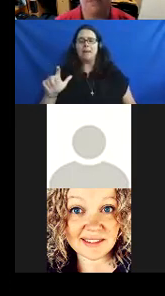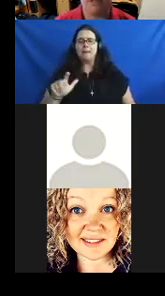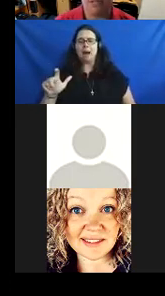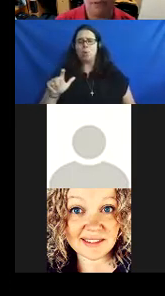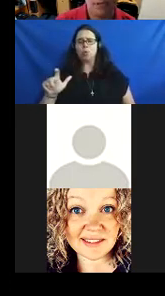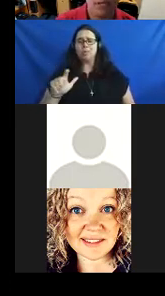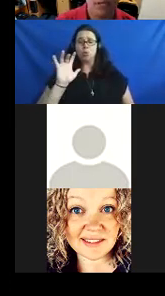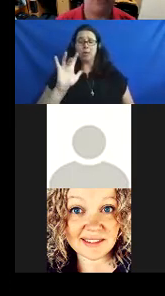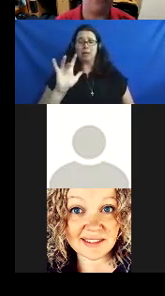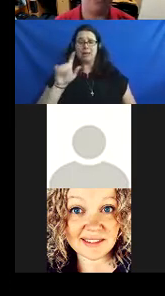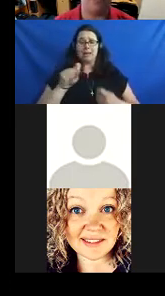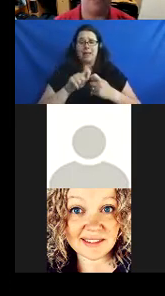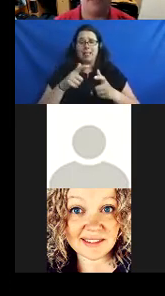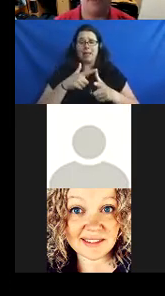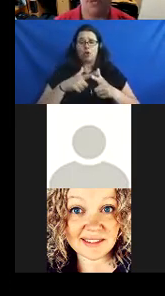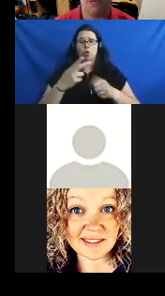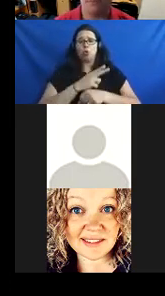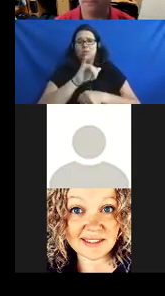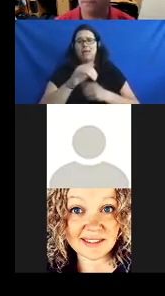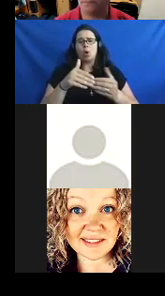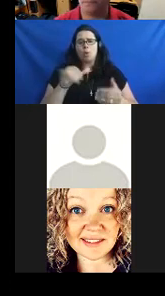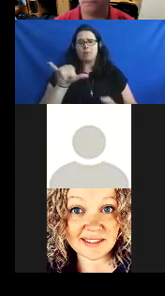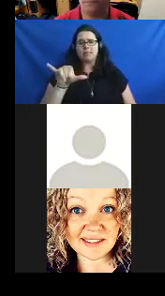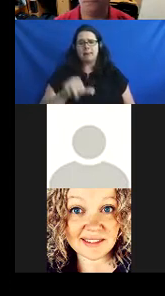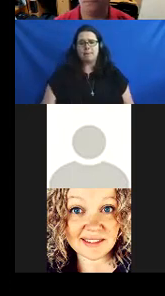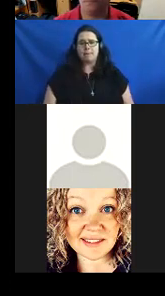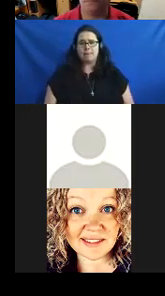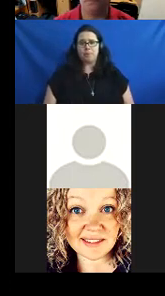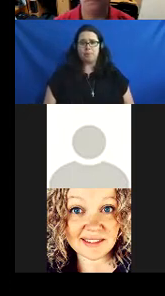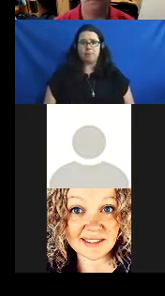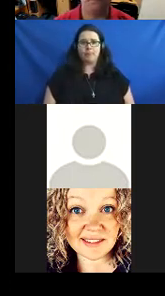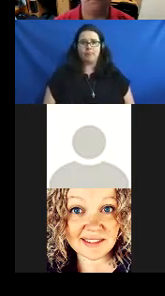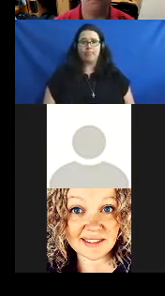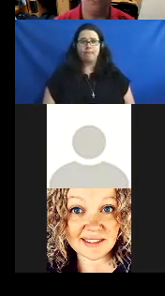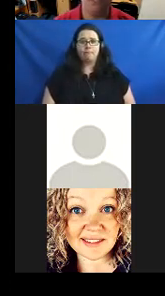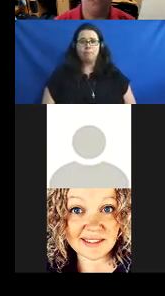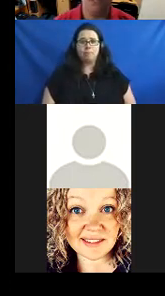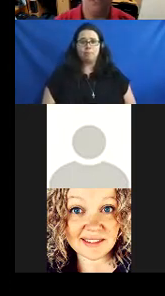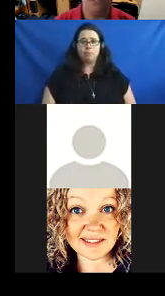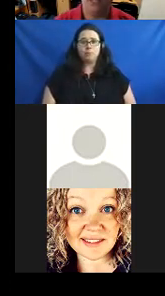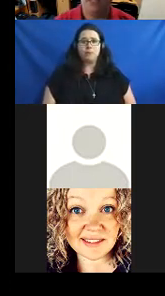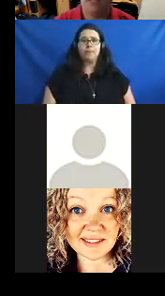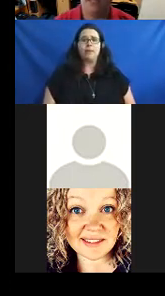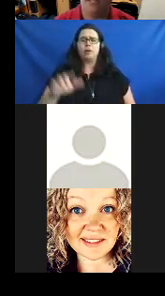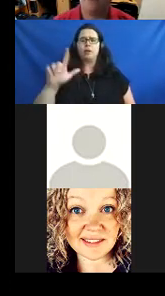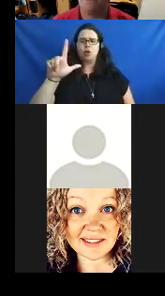LETTER, YOU CAN USE THAT IN A SIMILAR WAY. Laura: RACHAEL, THIS IS LAURA.